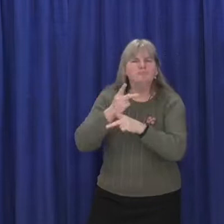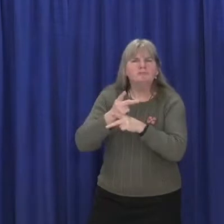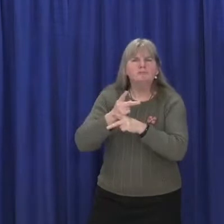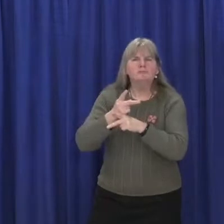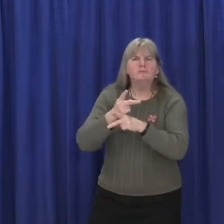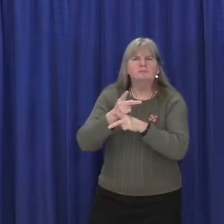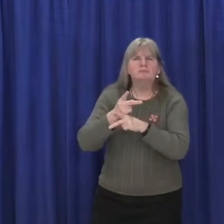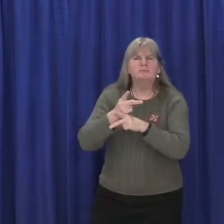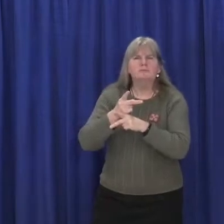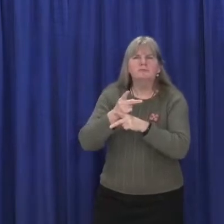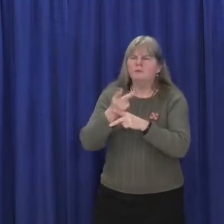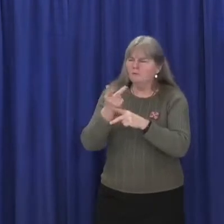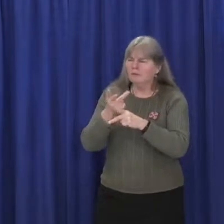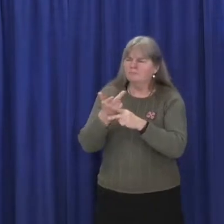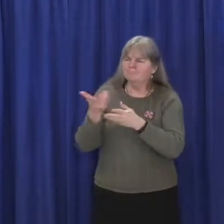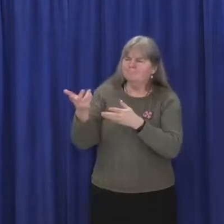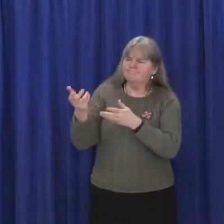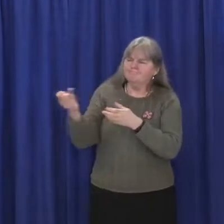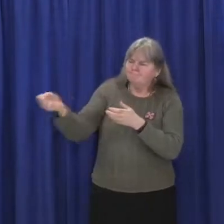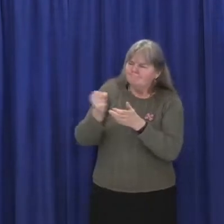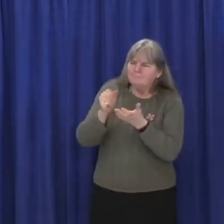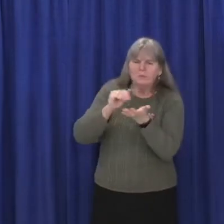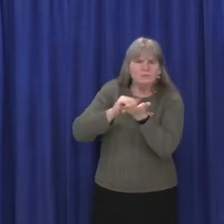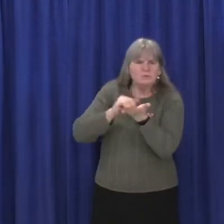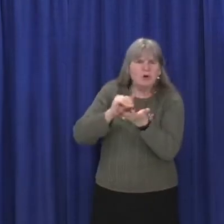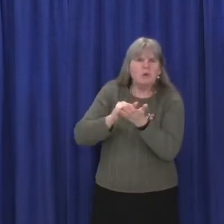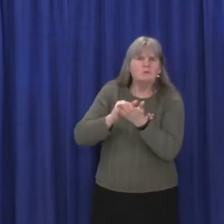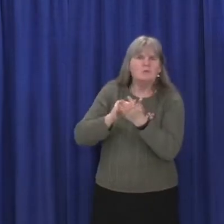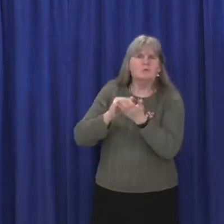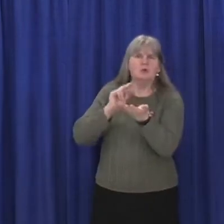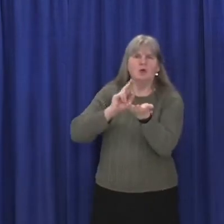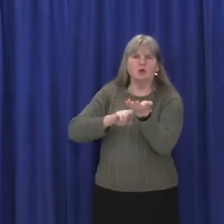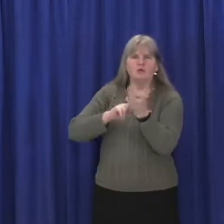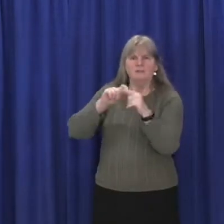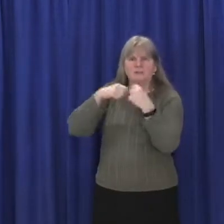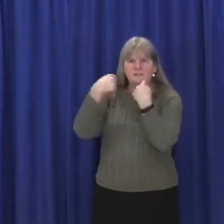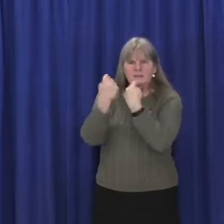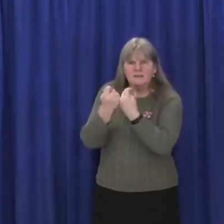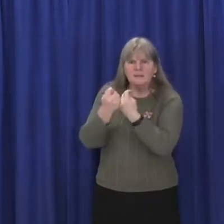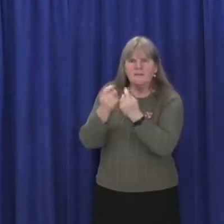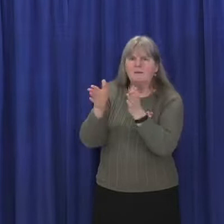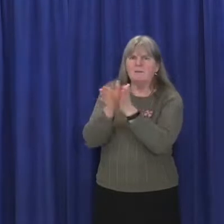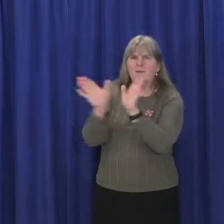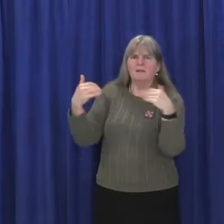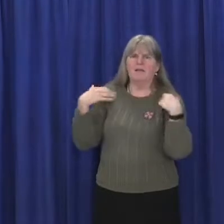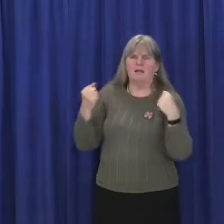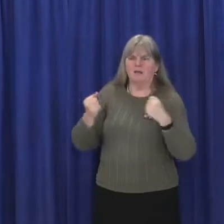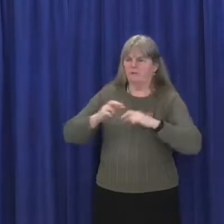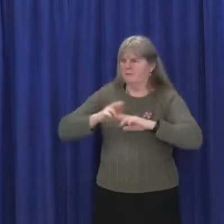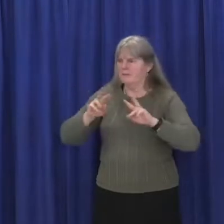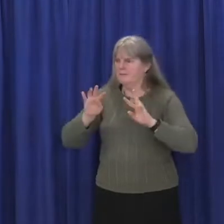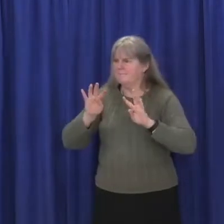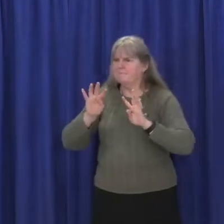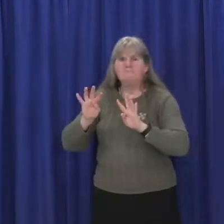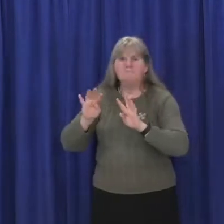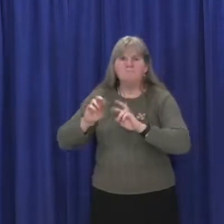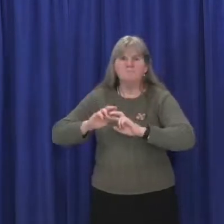their physicians and health care providers, the nursing team and the public health team. We continue to do all we can